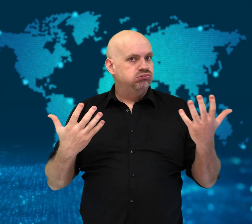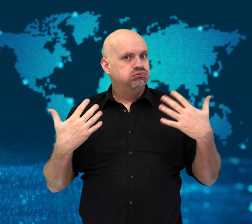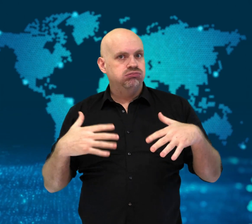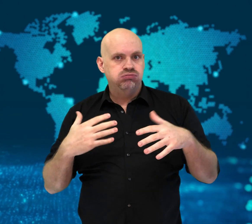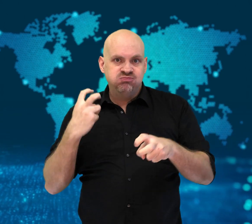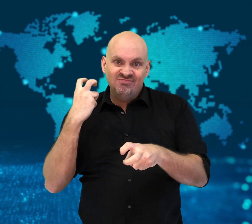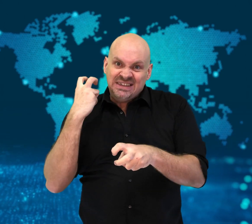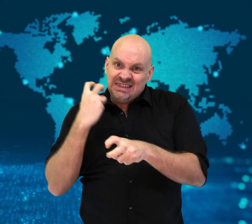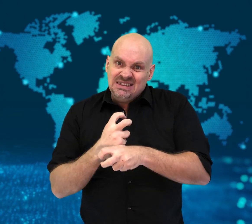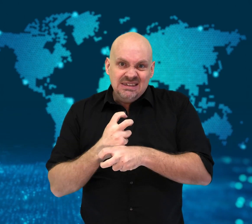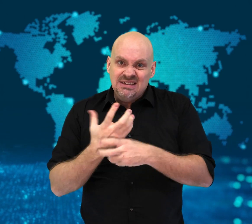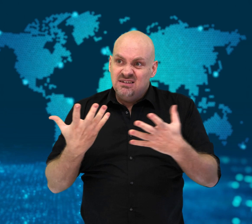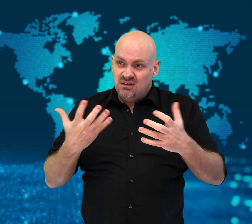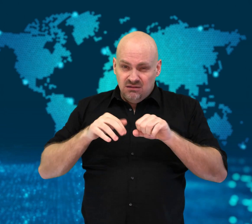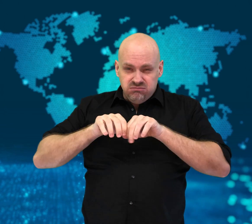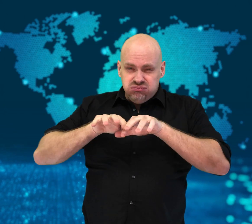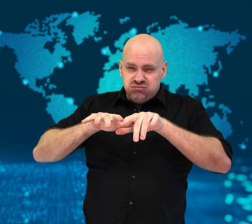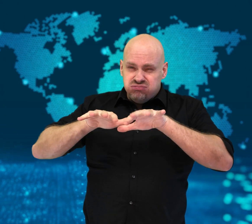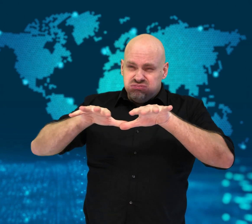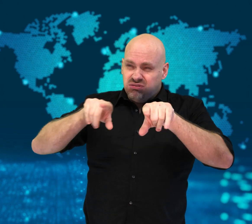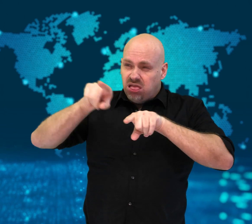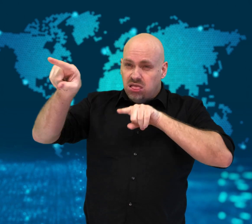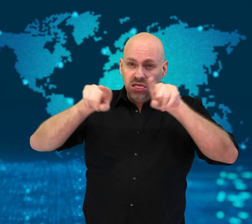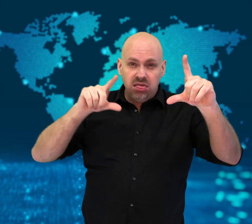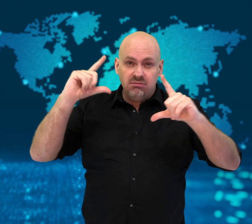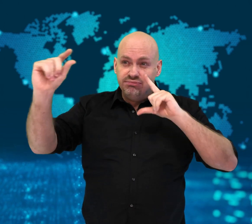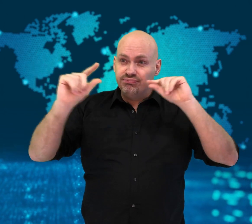searching the waters.